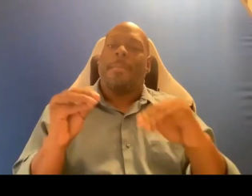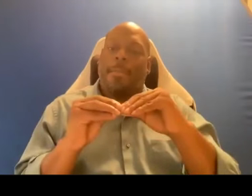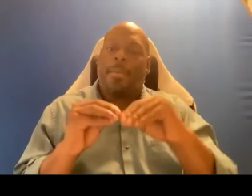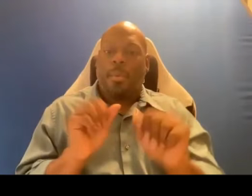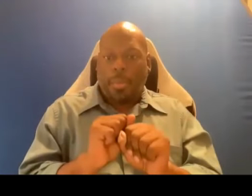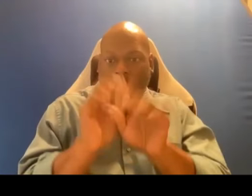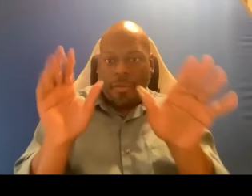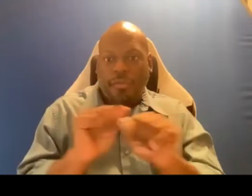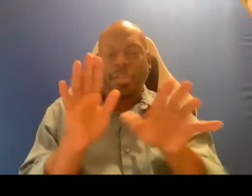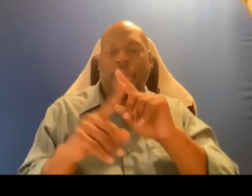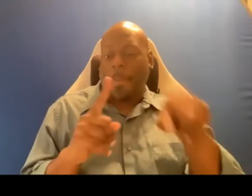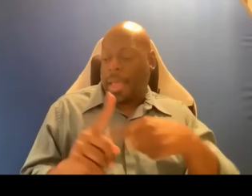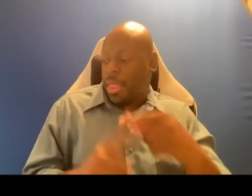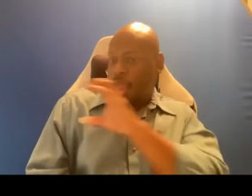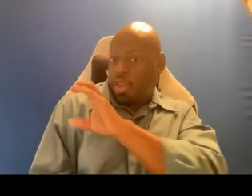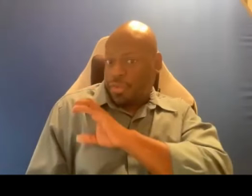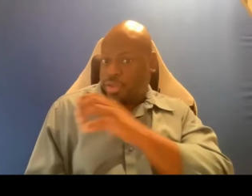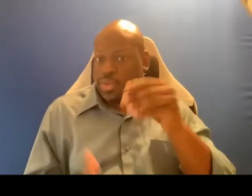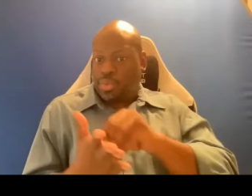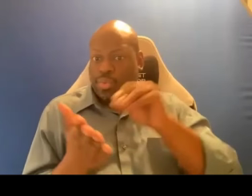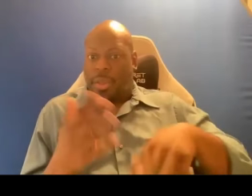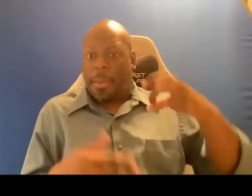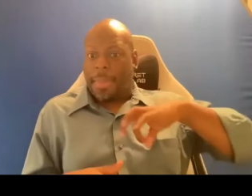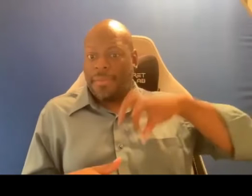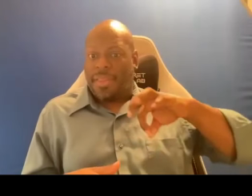characteristics of students who may benefit from the support of each of these positions,